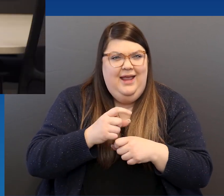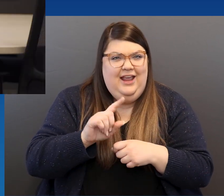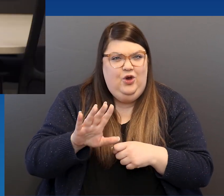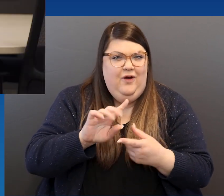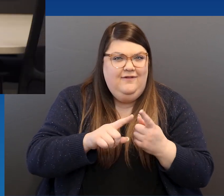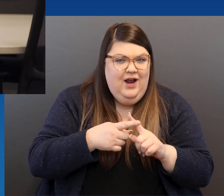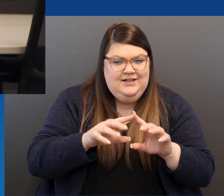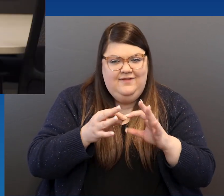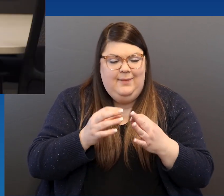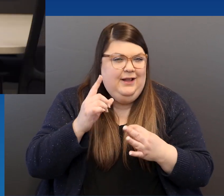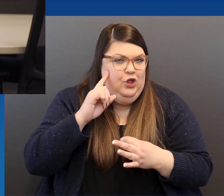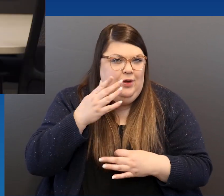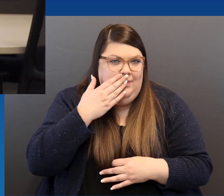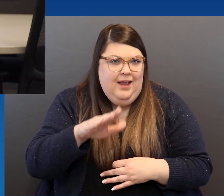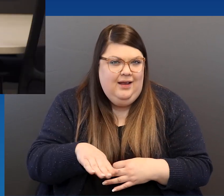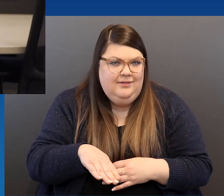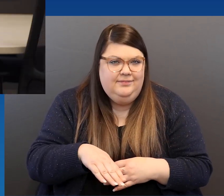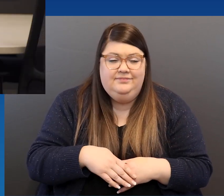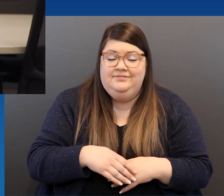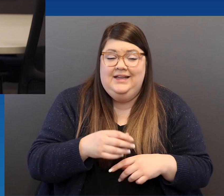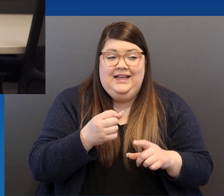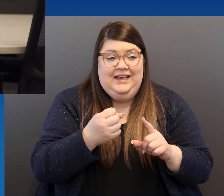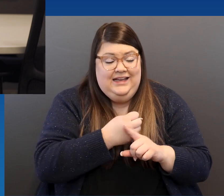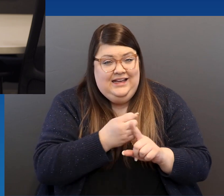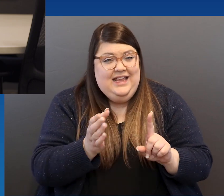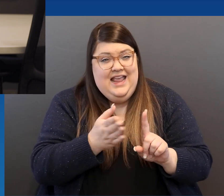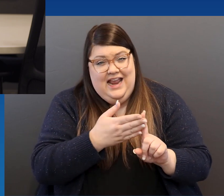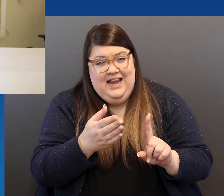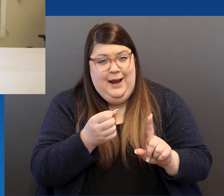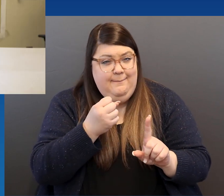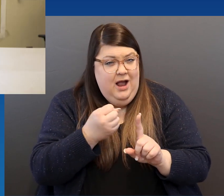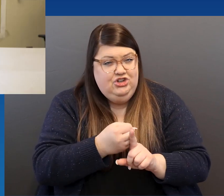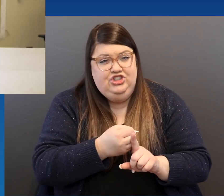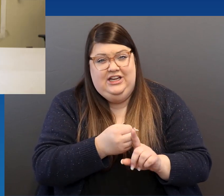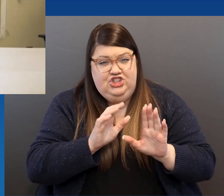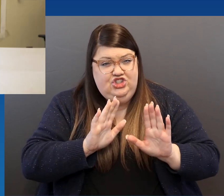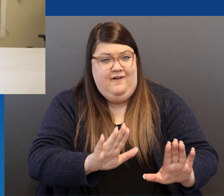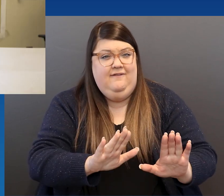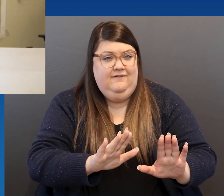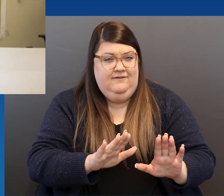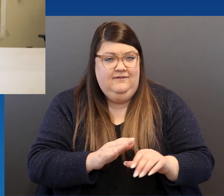Hitting, punching, get shoved into things. Putting them down, making them feel